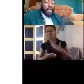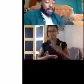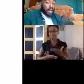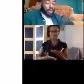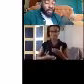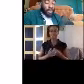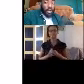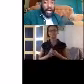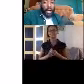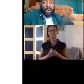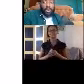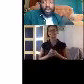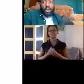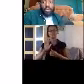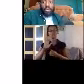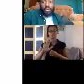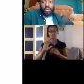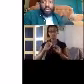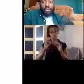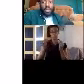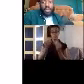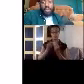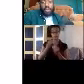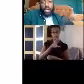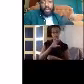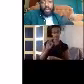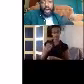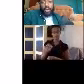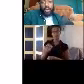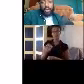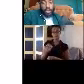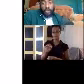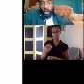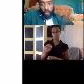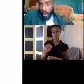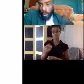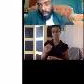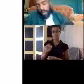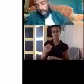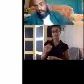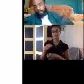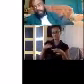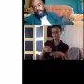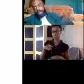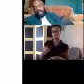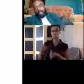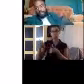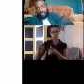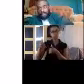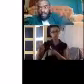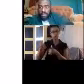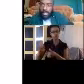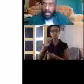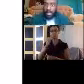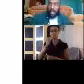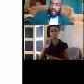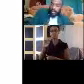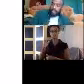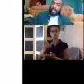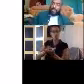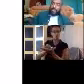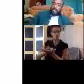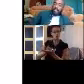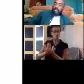tell you about how you need to, about how you're doing very well, it does, it does still